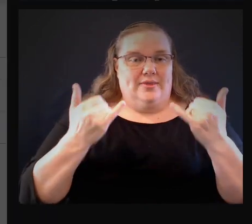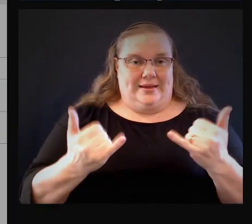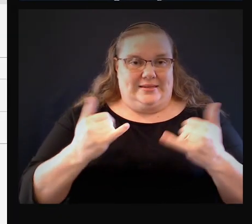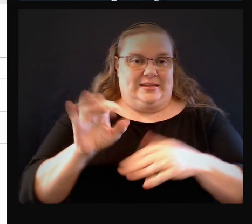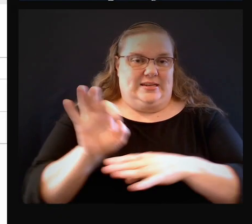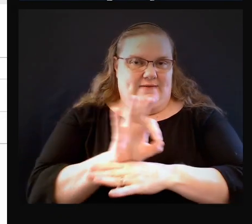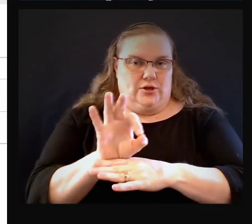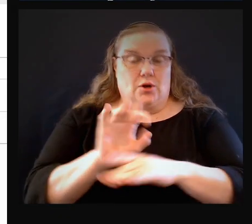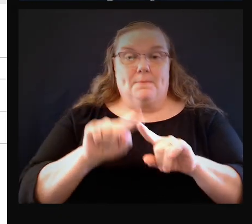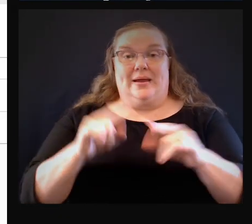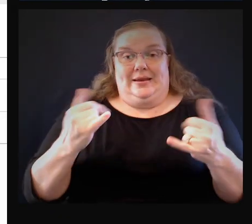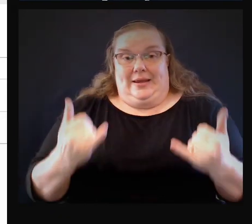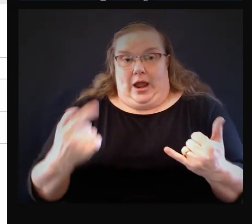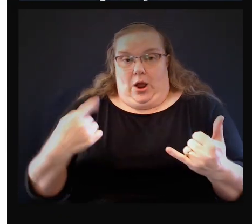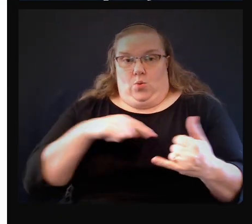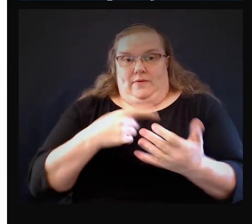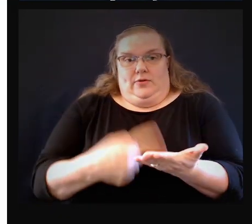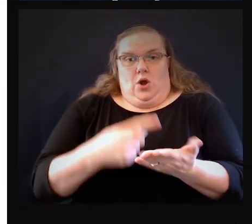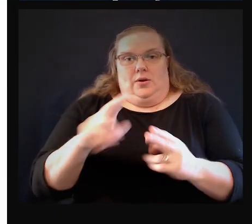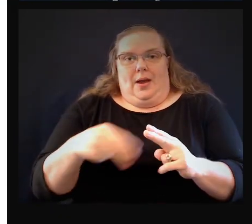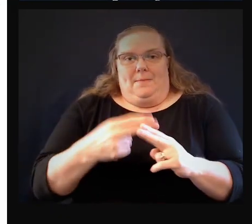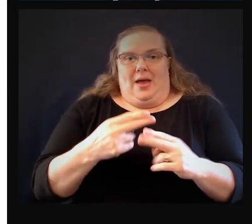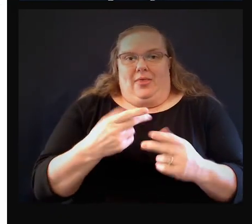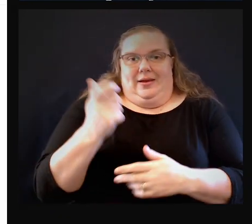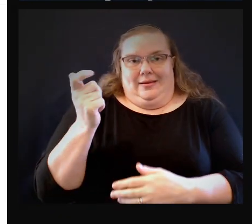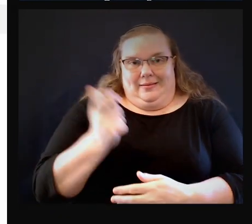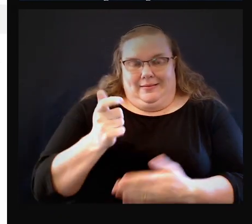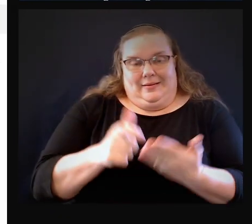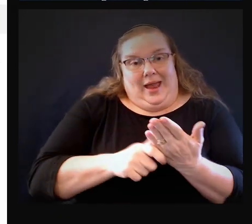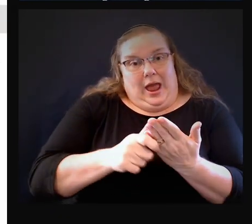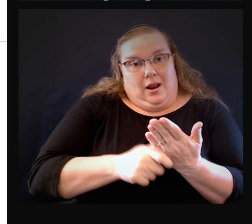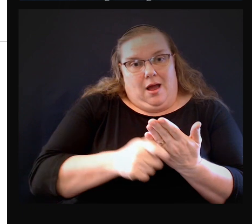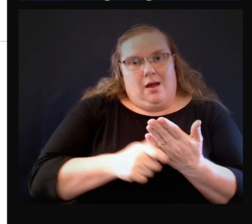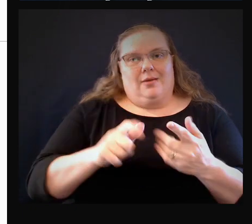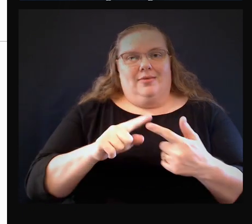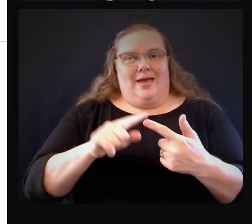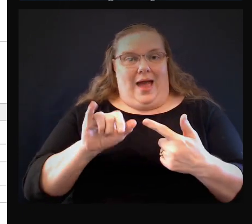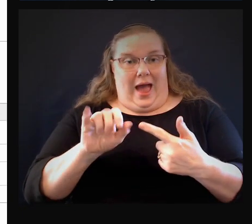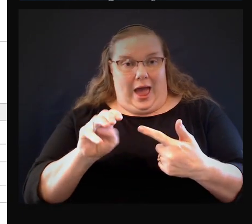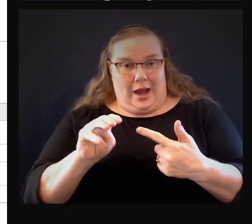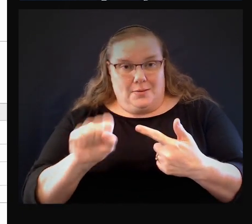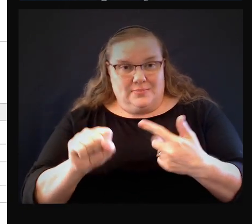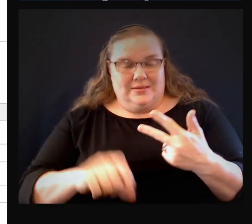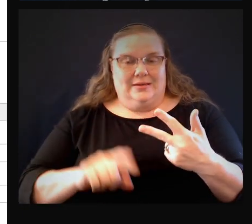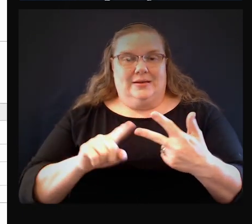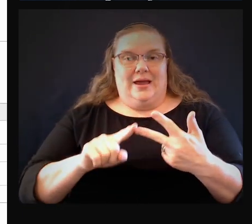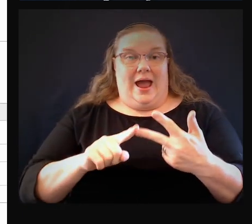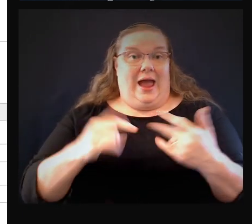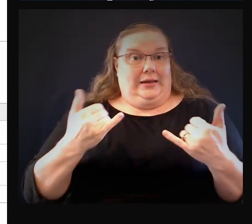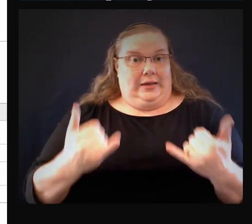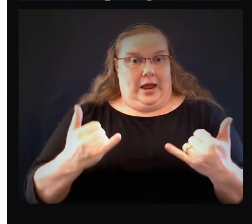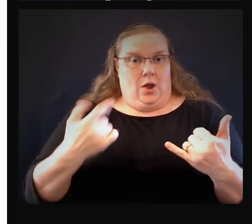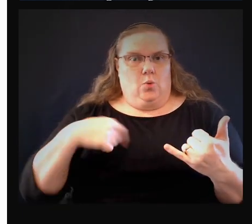So now we've talked a lot about the Catalog, all the different item types we have, and it's now time for the whole other side